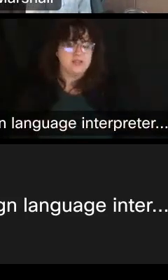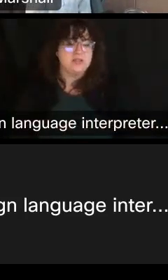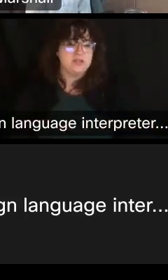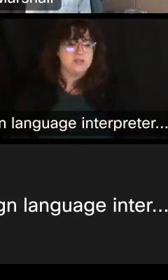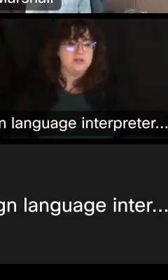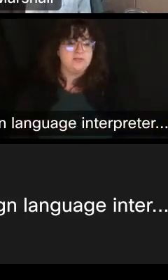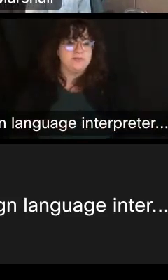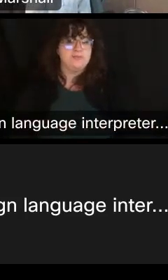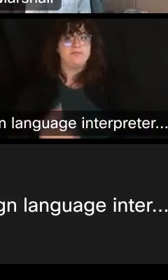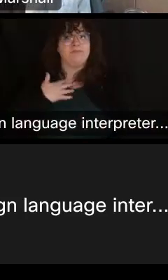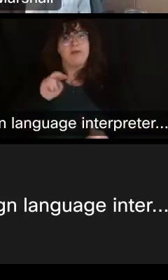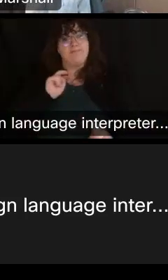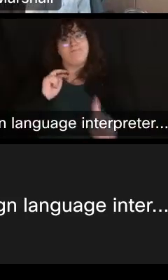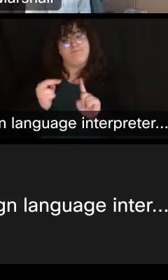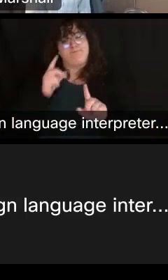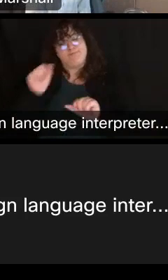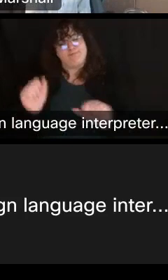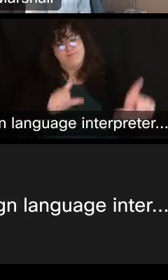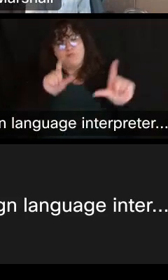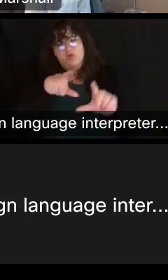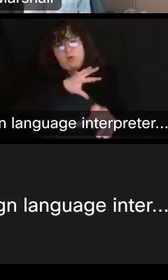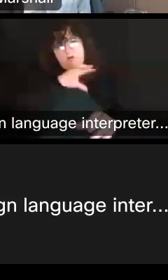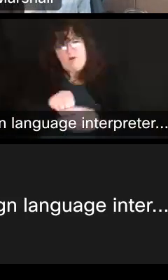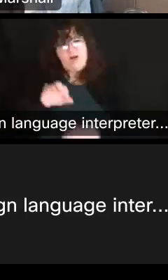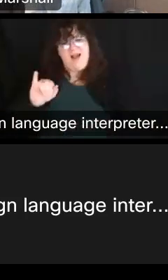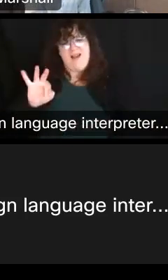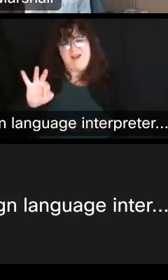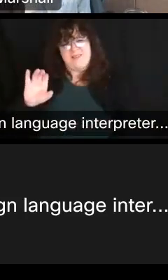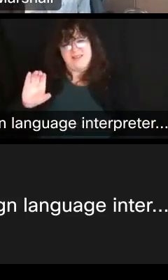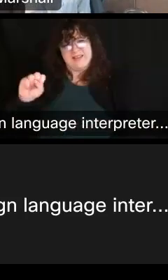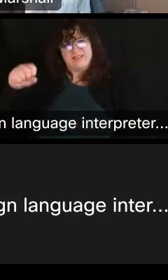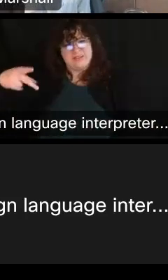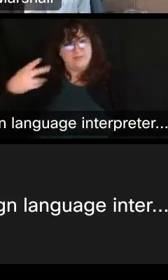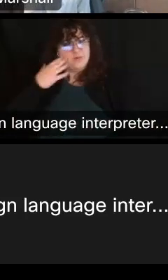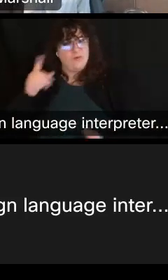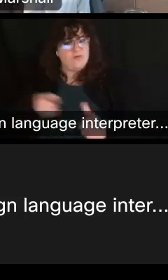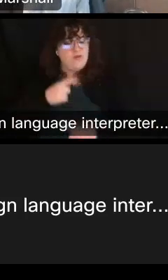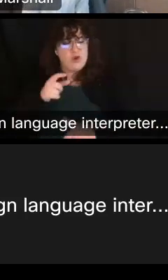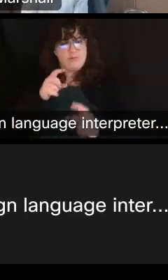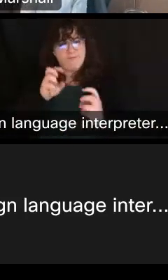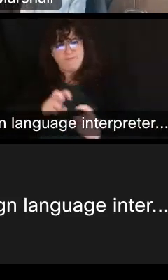almost should be part of the IFCSP, when you first start meeting with people how is it that you're